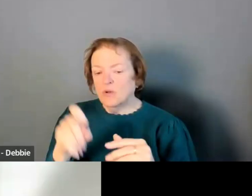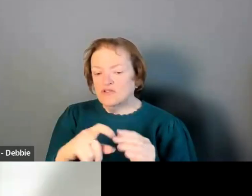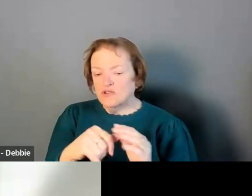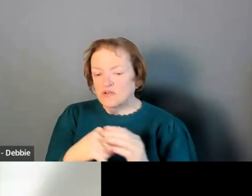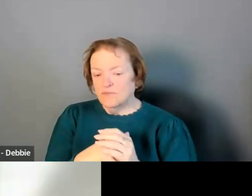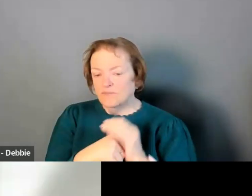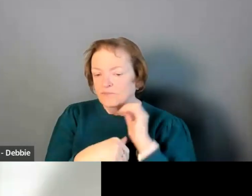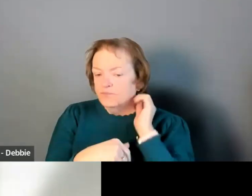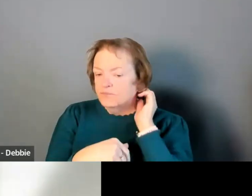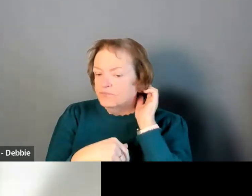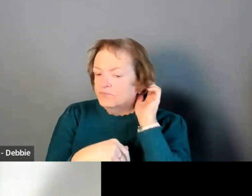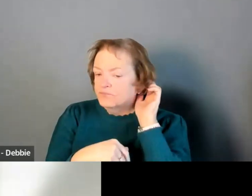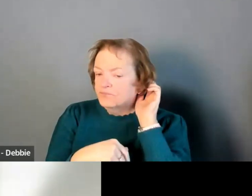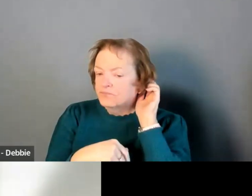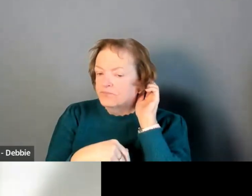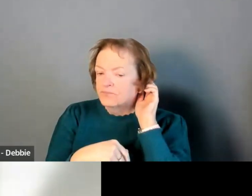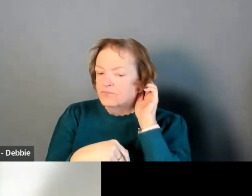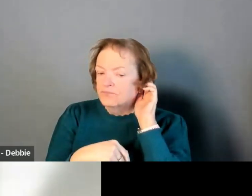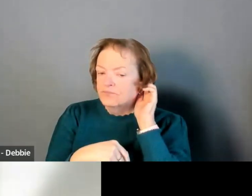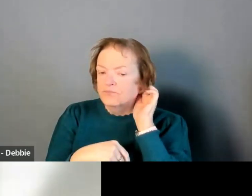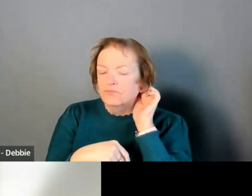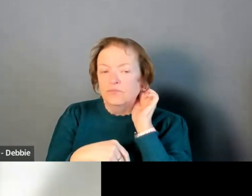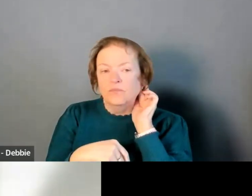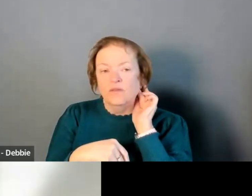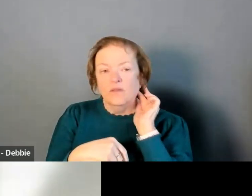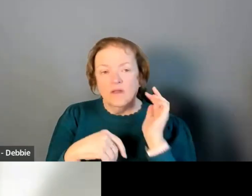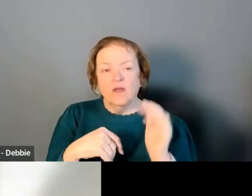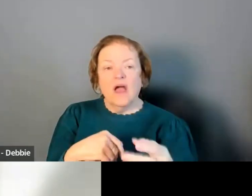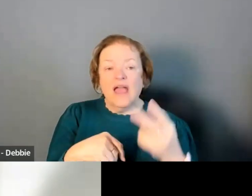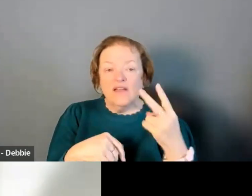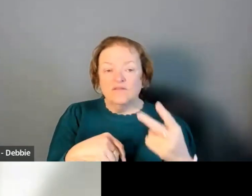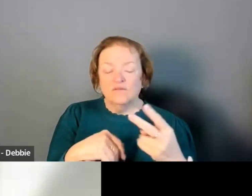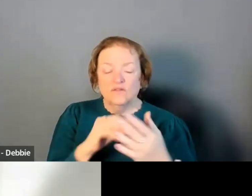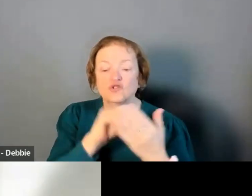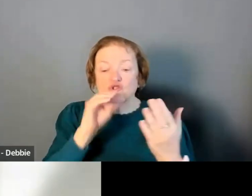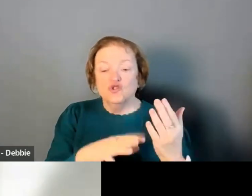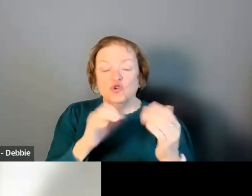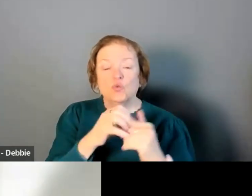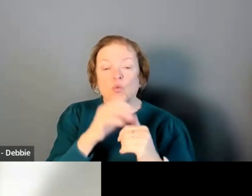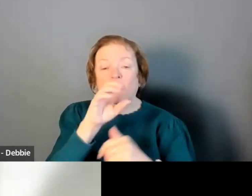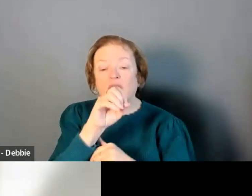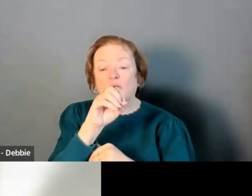We let's this? I have a student with Oticon hearing aids, and we have him paired to a Roger neck loop